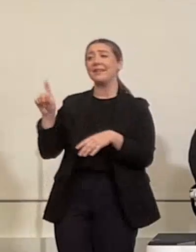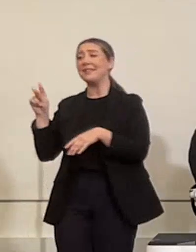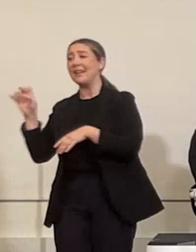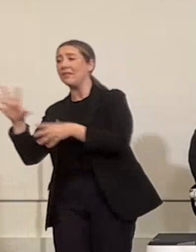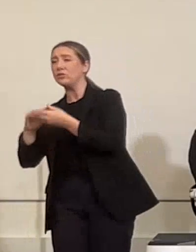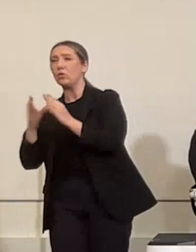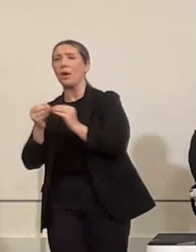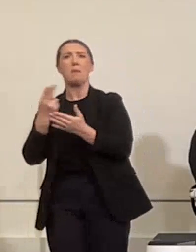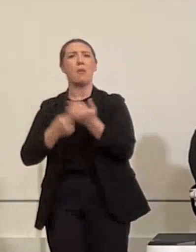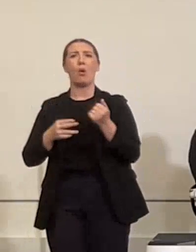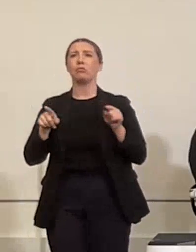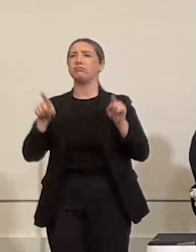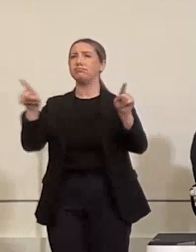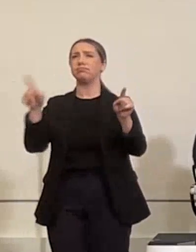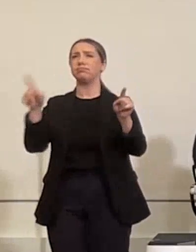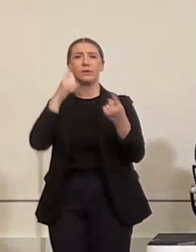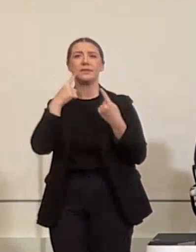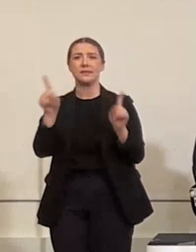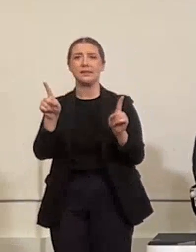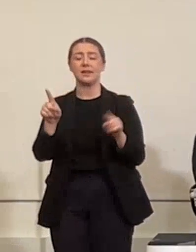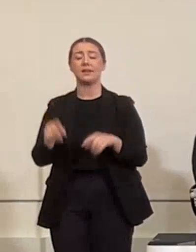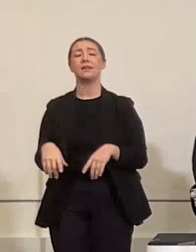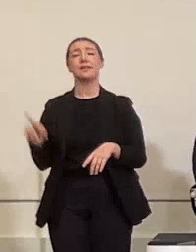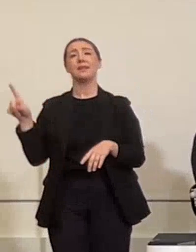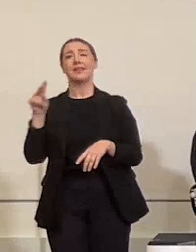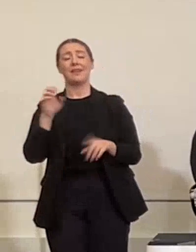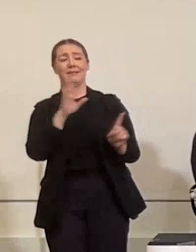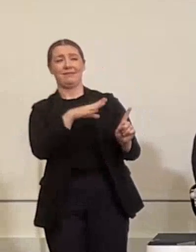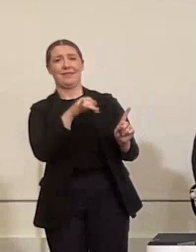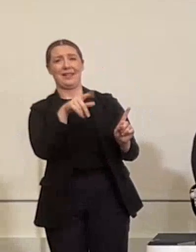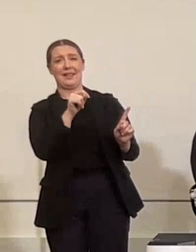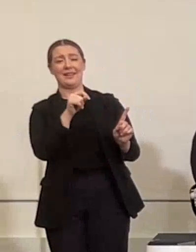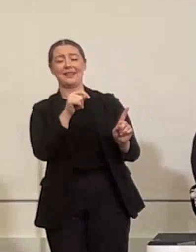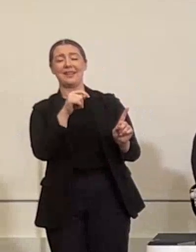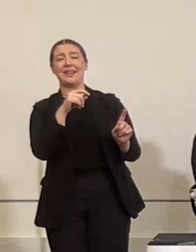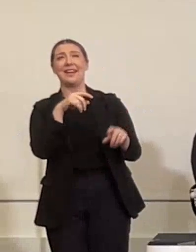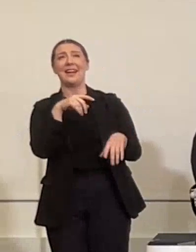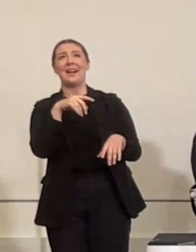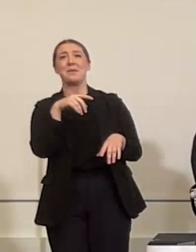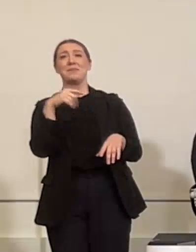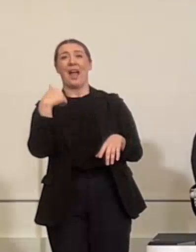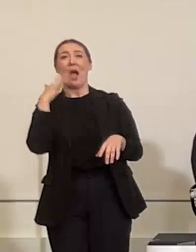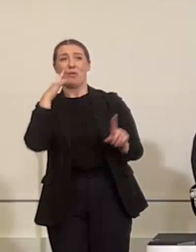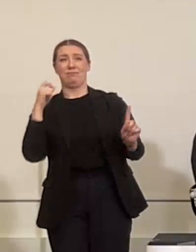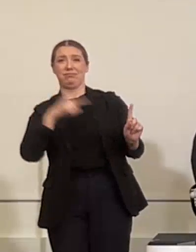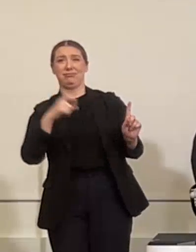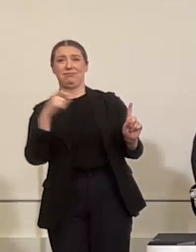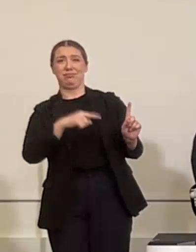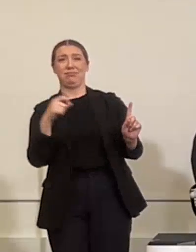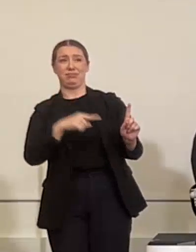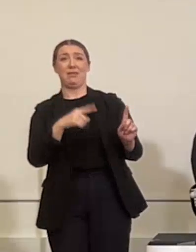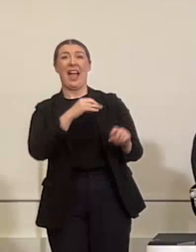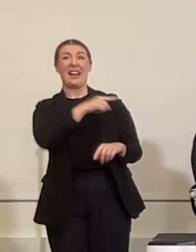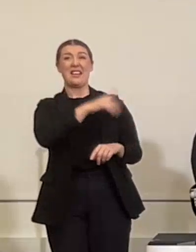And to Quinn's point I found a couple things. I'll message him and he'll get me in front of that team within a day.